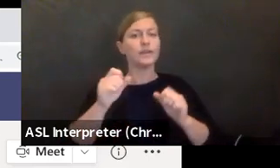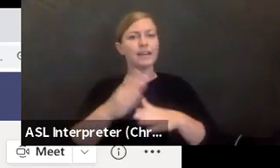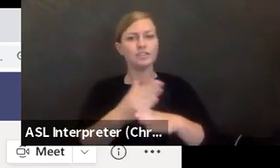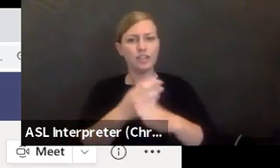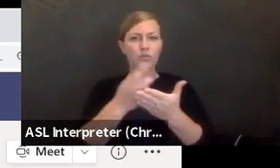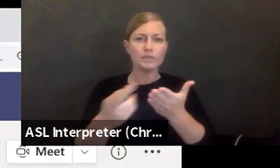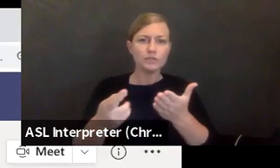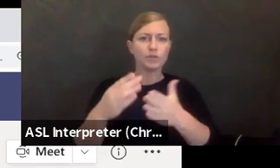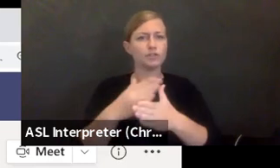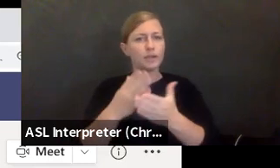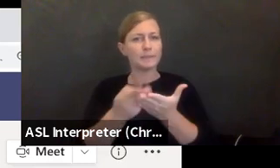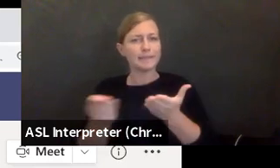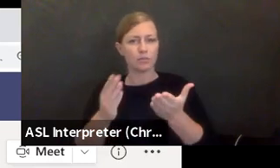If you have a math channel, a science Channel, an ELS channel,